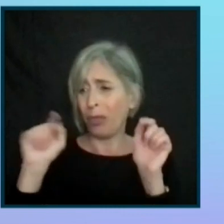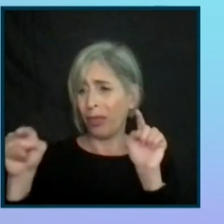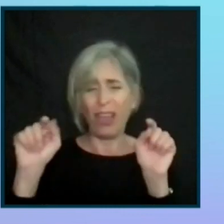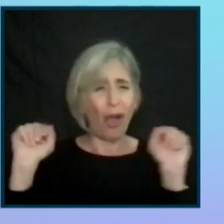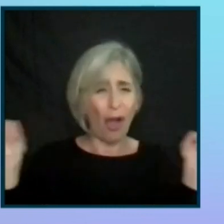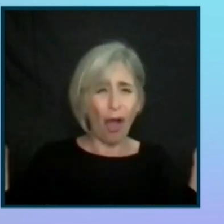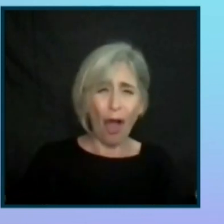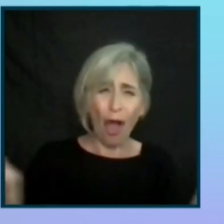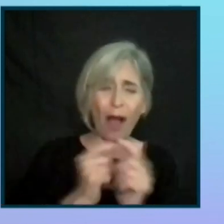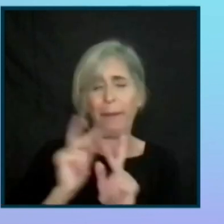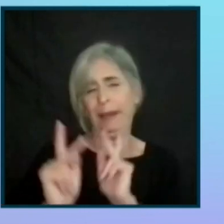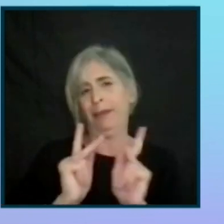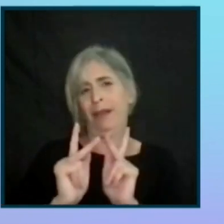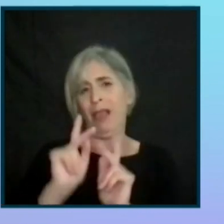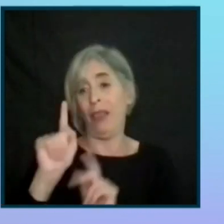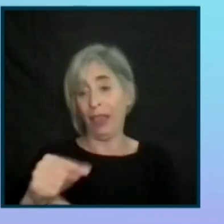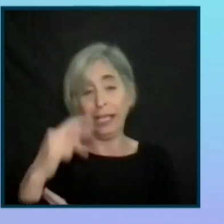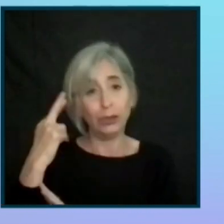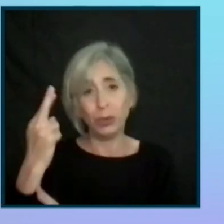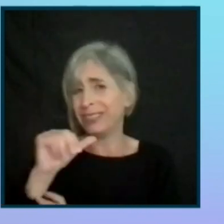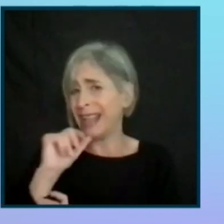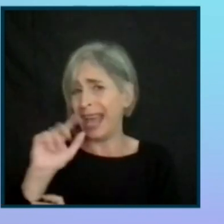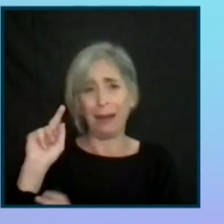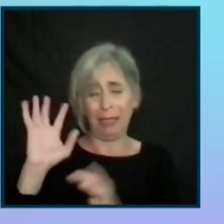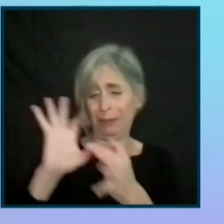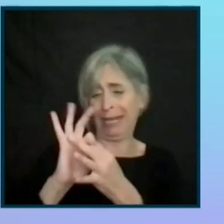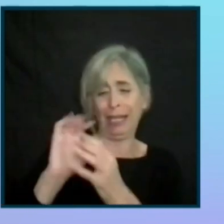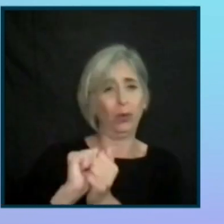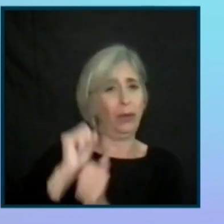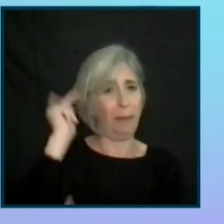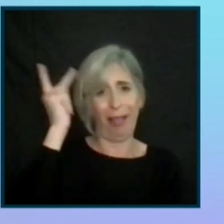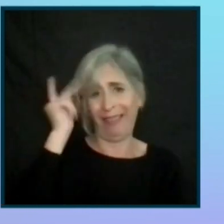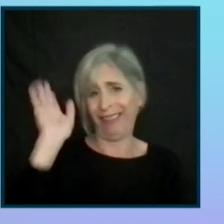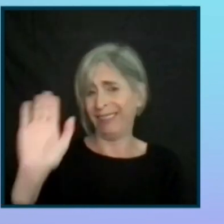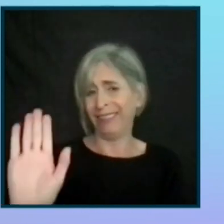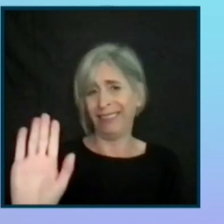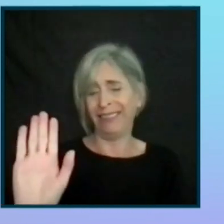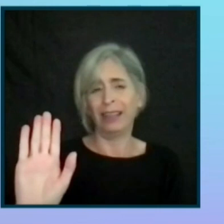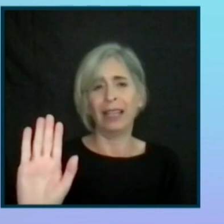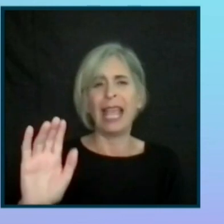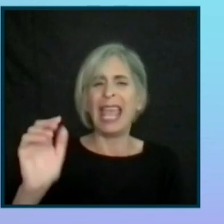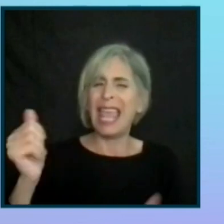There's no reason that this needs to be political. And I think that any administration